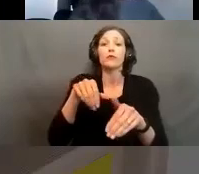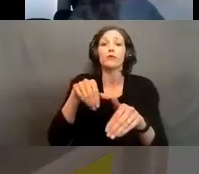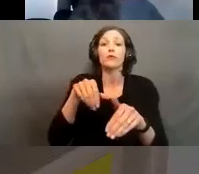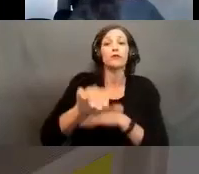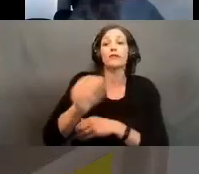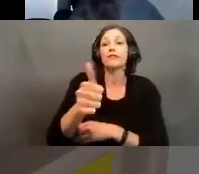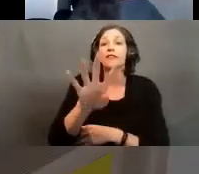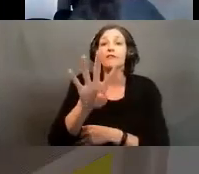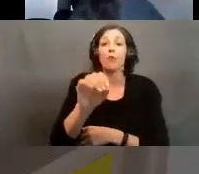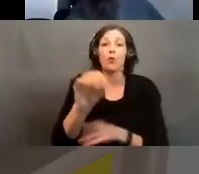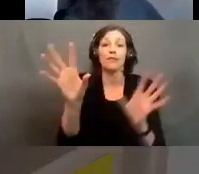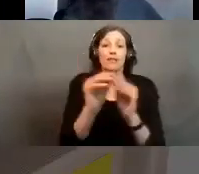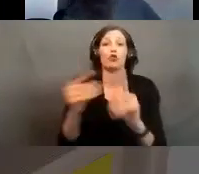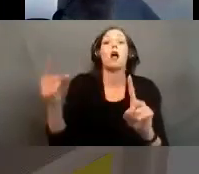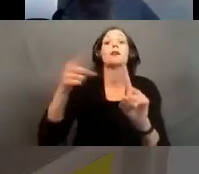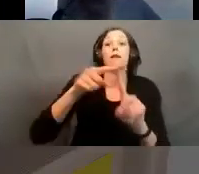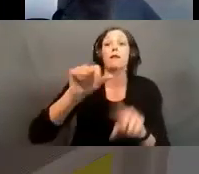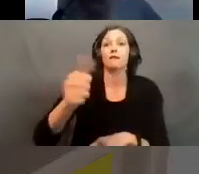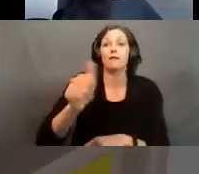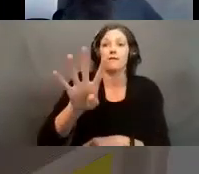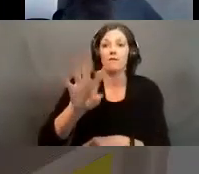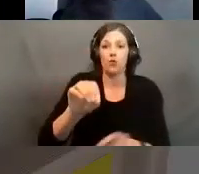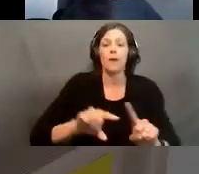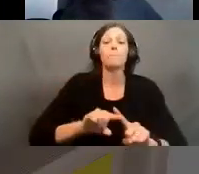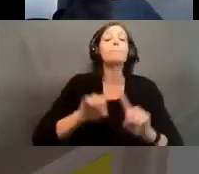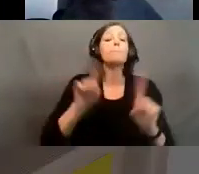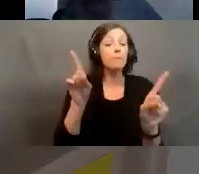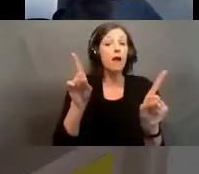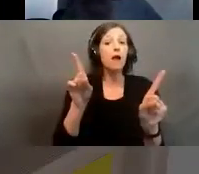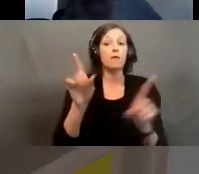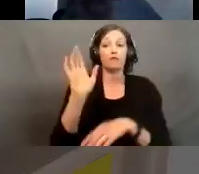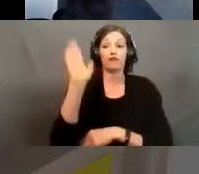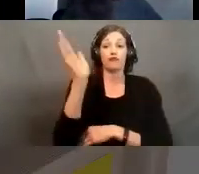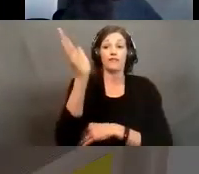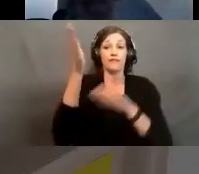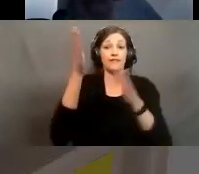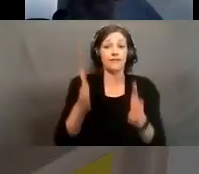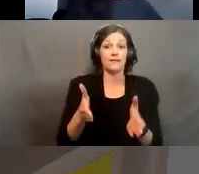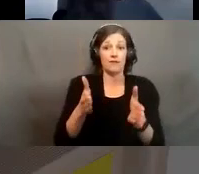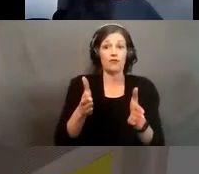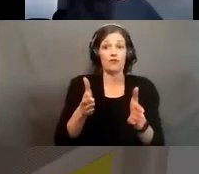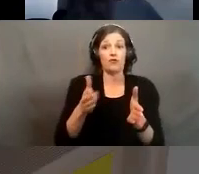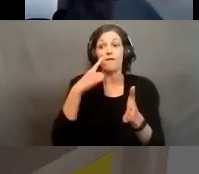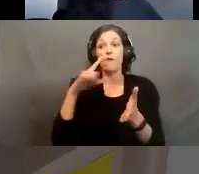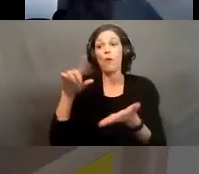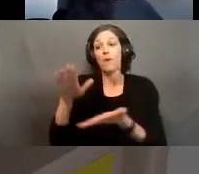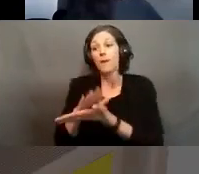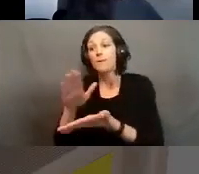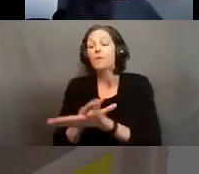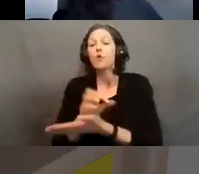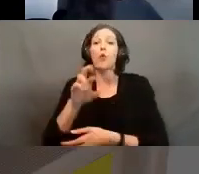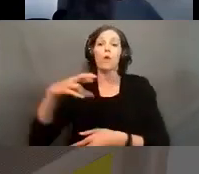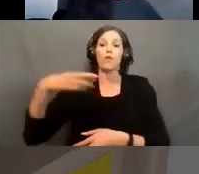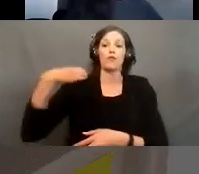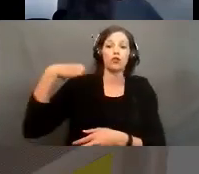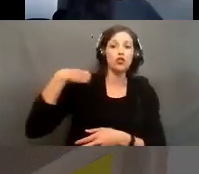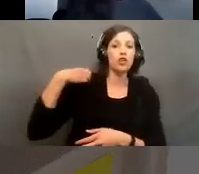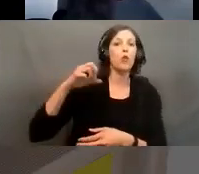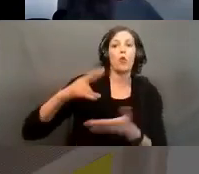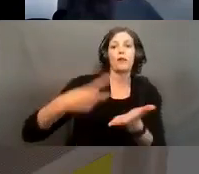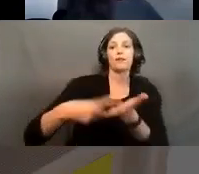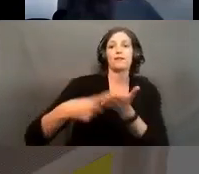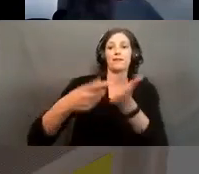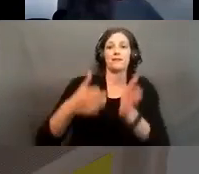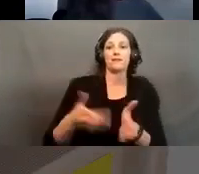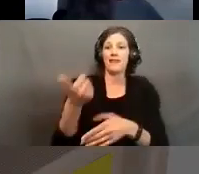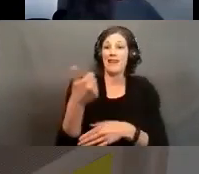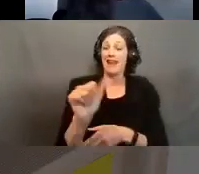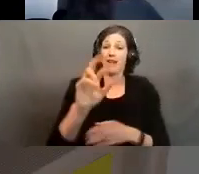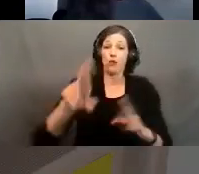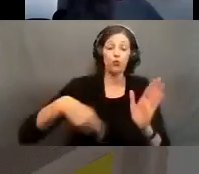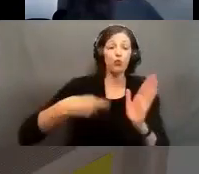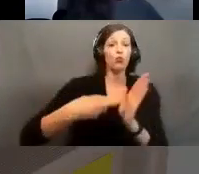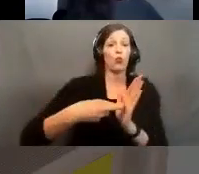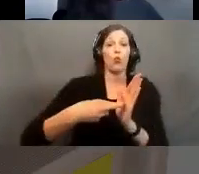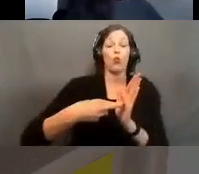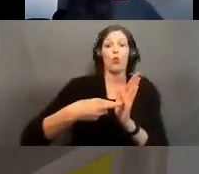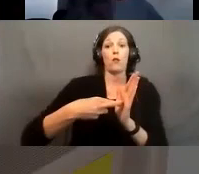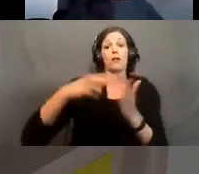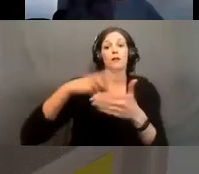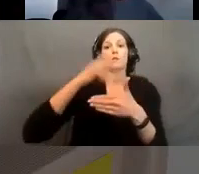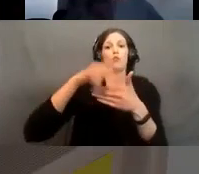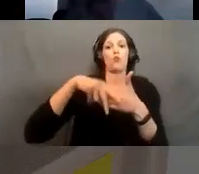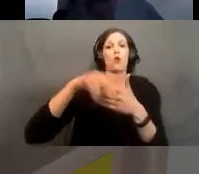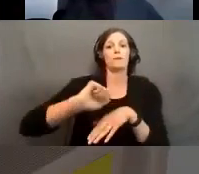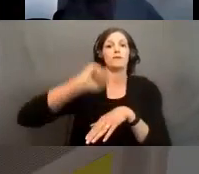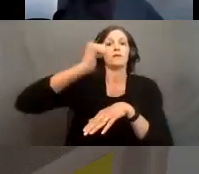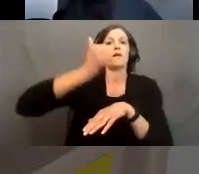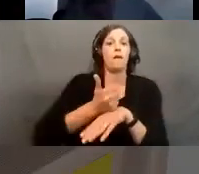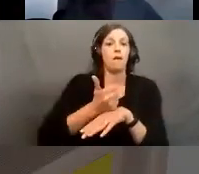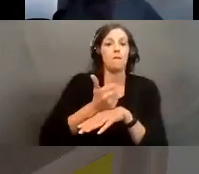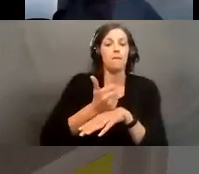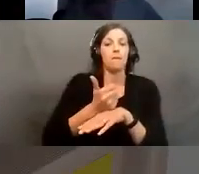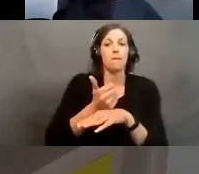12:31:11 Any role is programmed 12:31:16 through the all academic